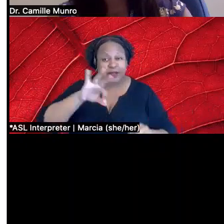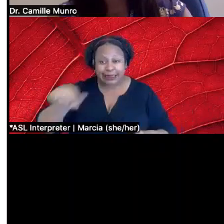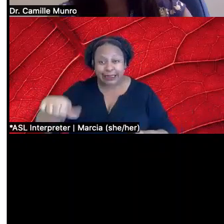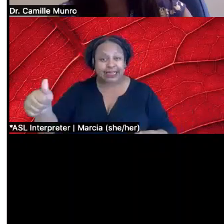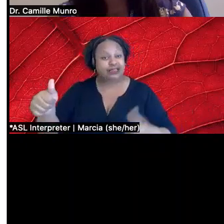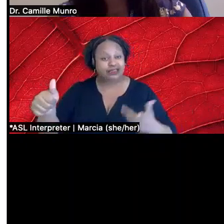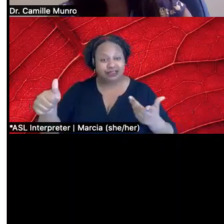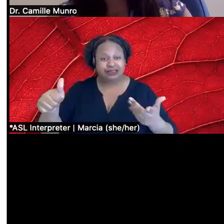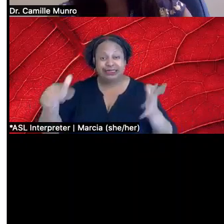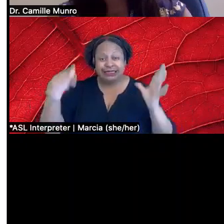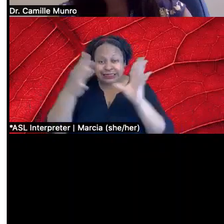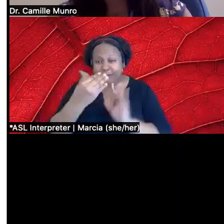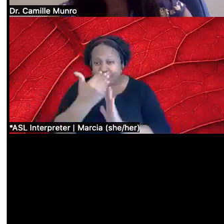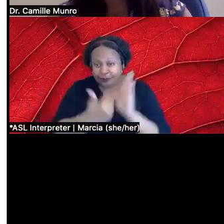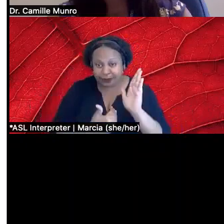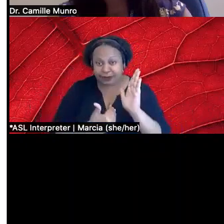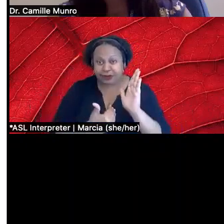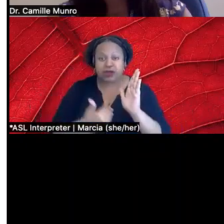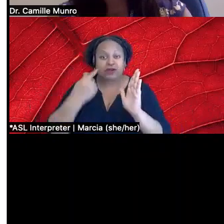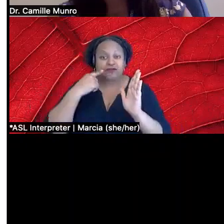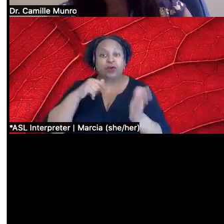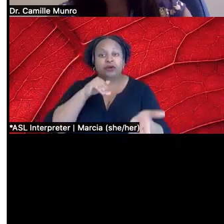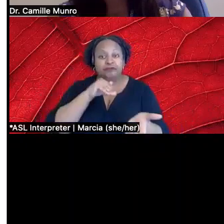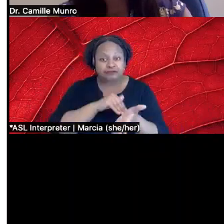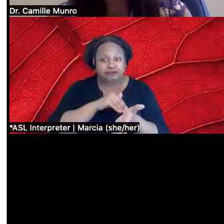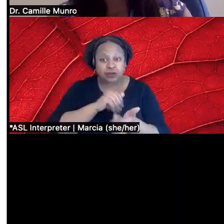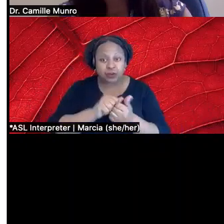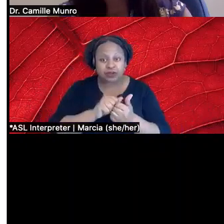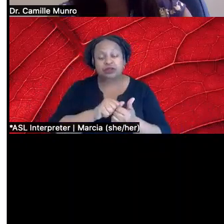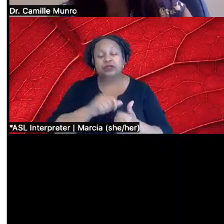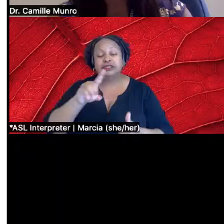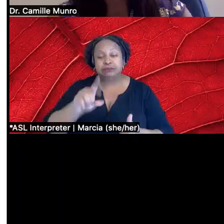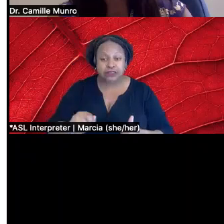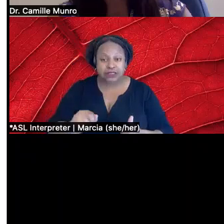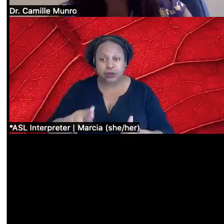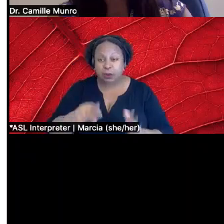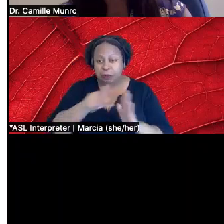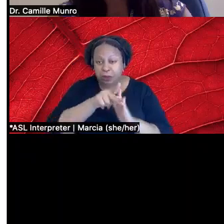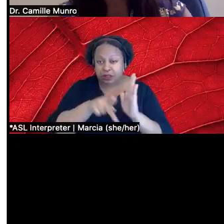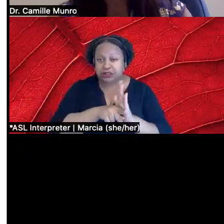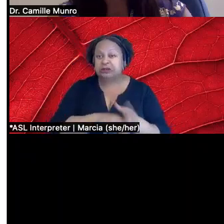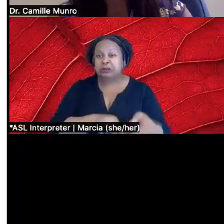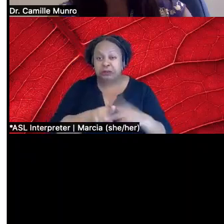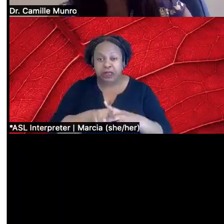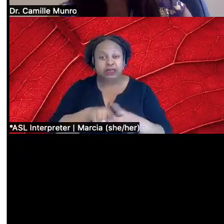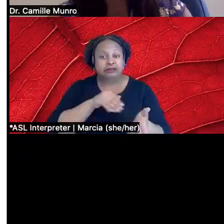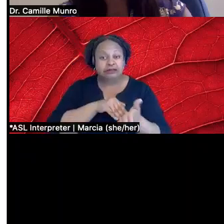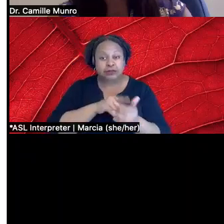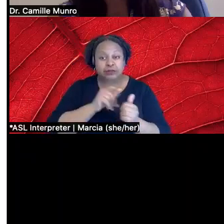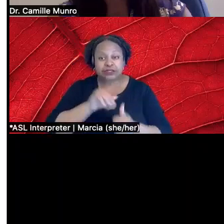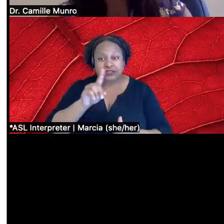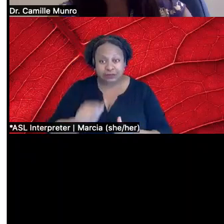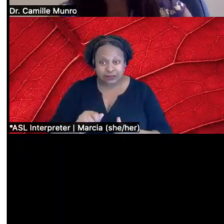disabilities or a policy designed for physicians with disabilities. And so that leads directly into our work.